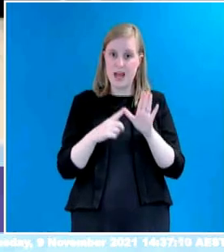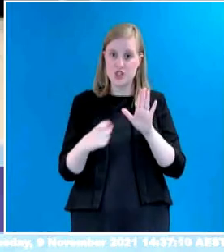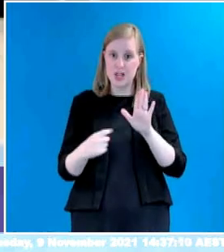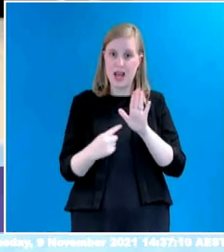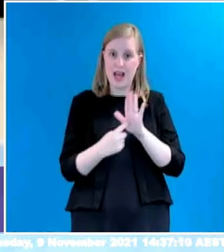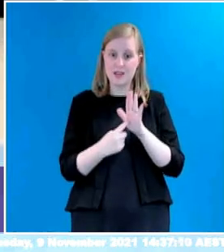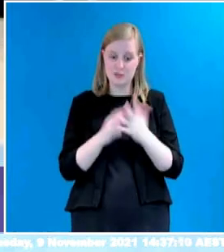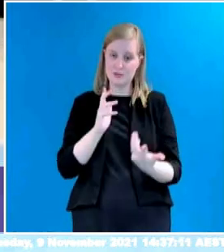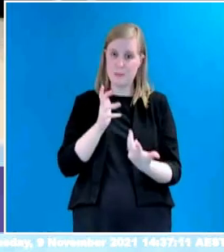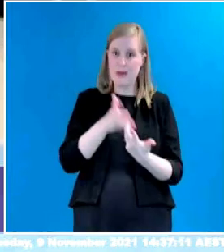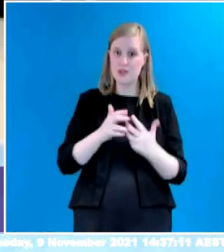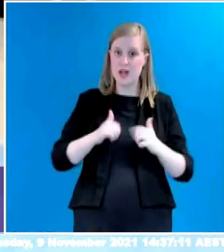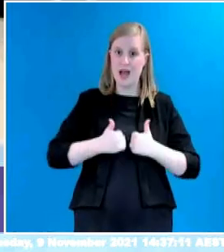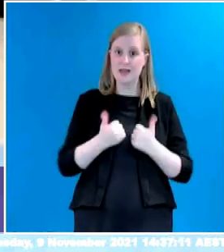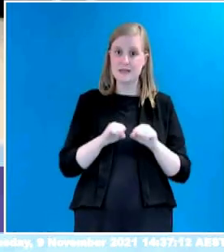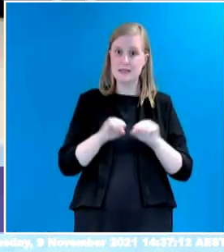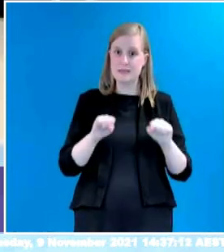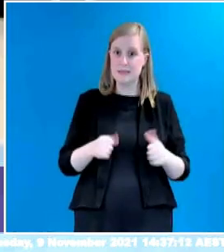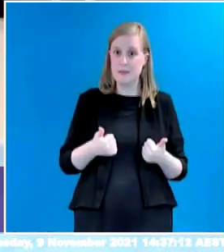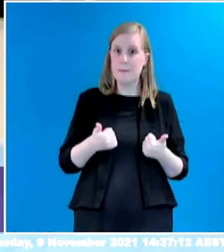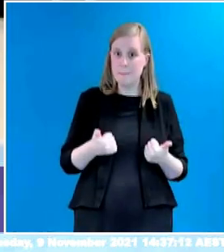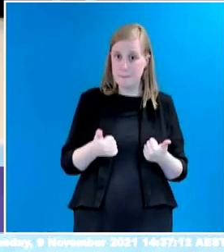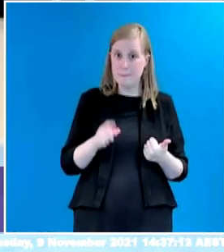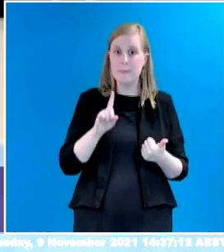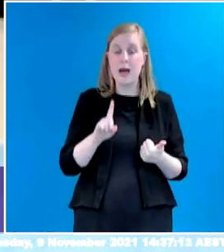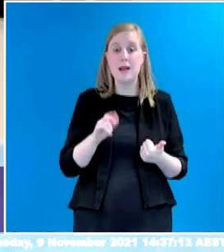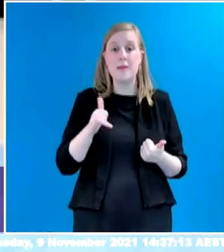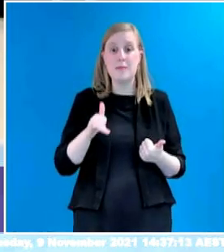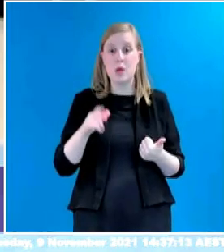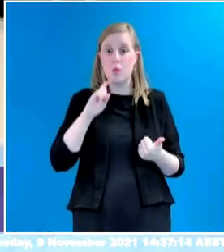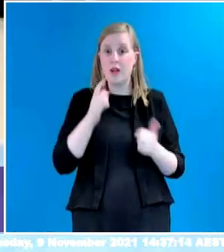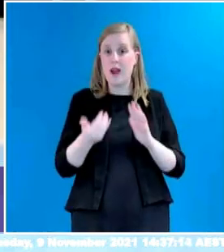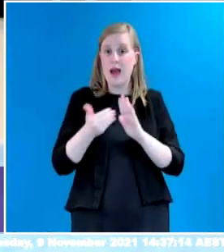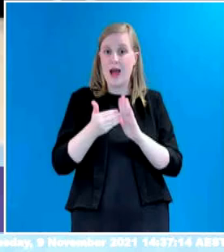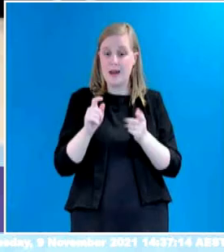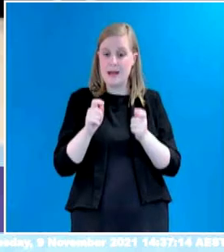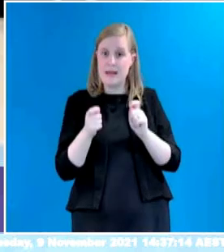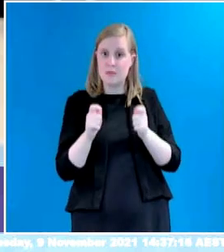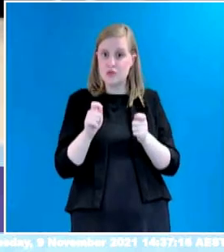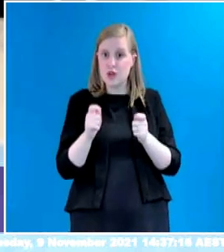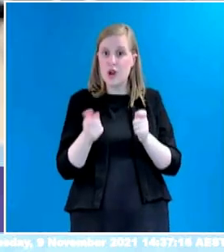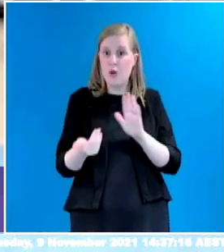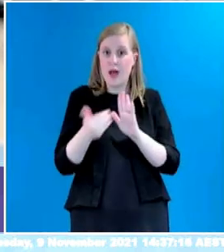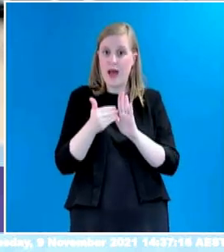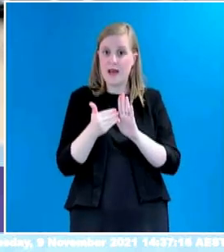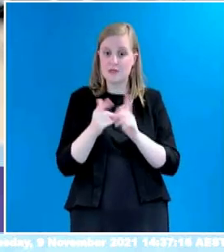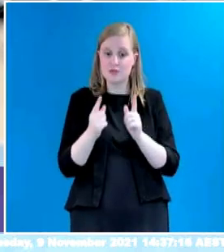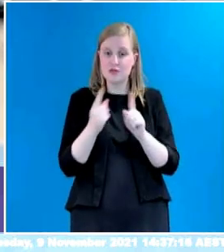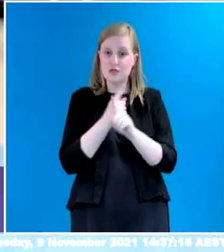But then we might make adaptations and changes to account for the legal system